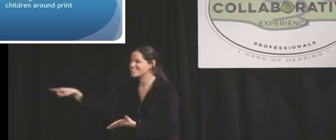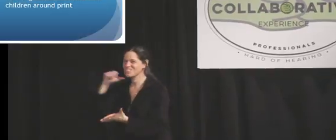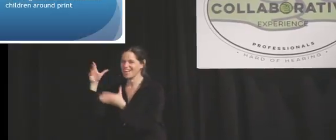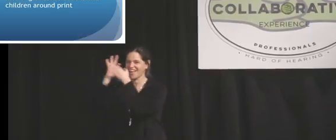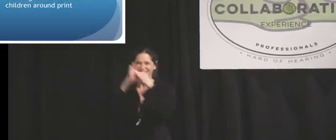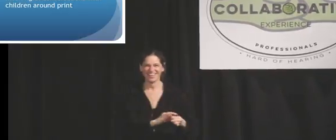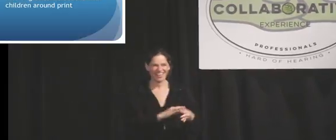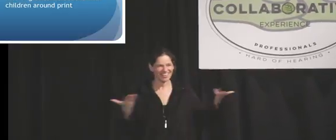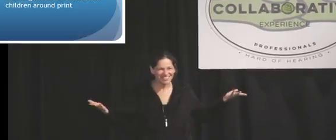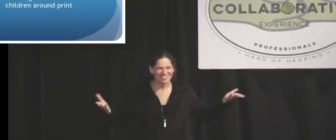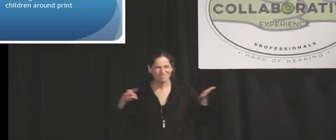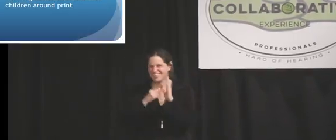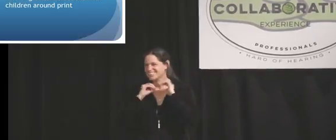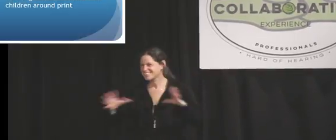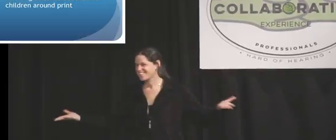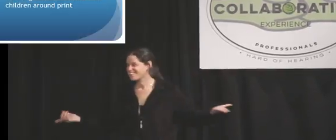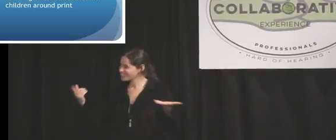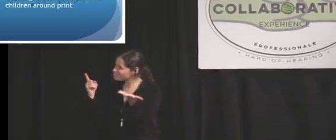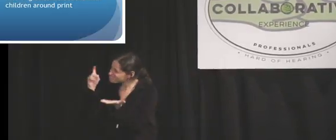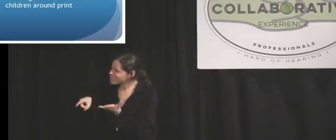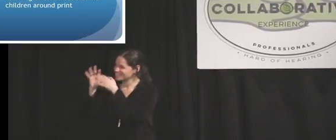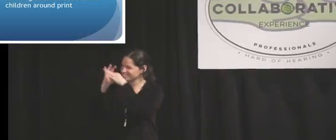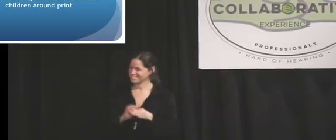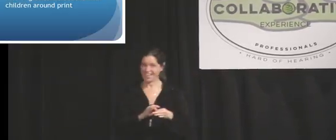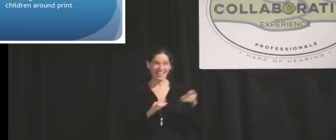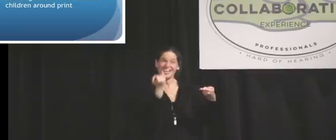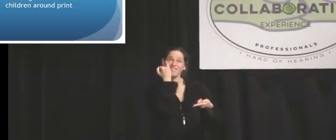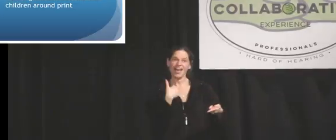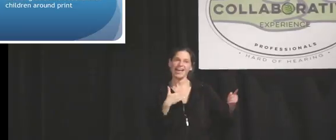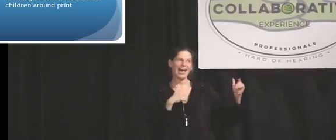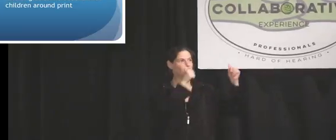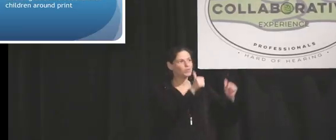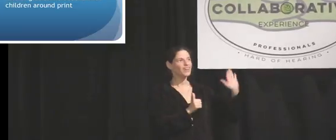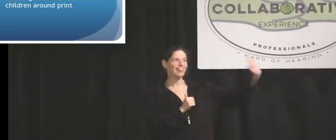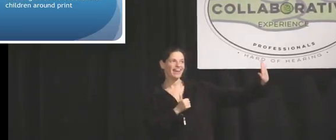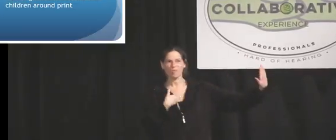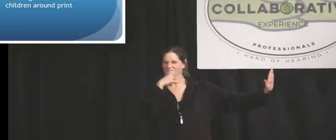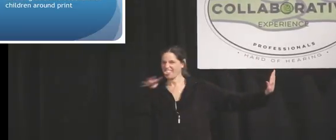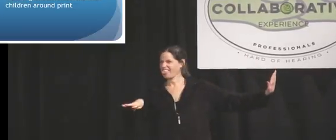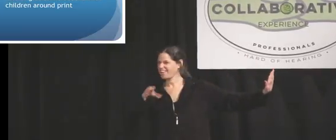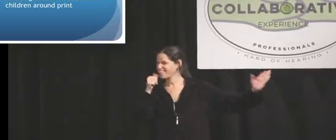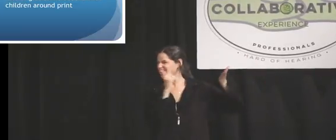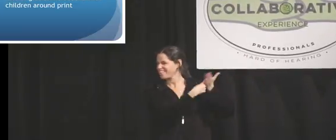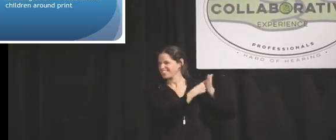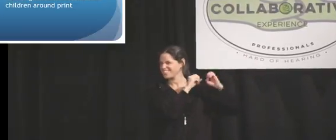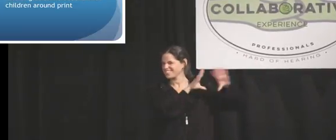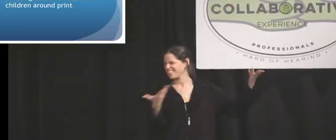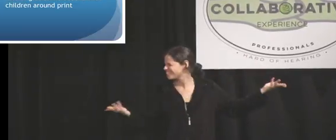But if you don't have those discussions, you have to have really meaningful, in-depth conversations.